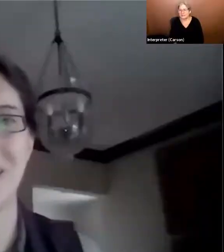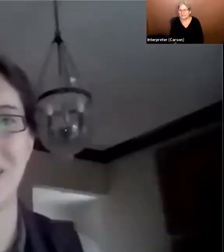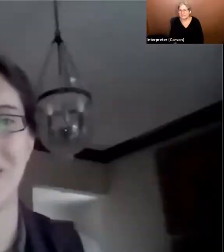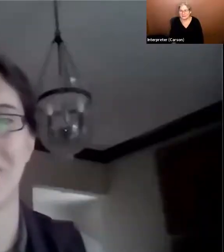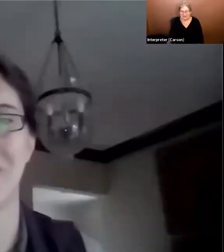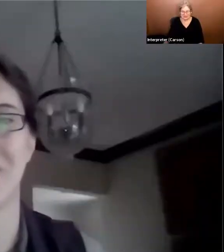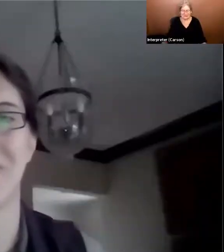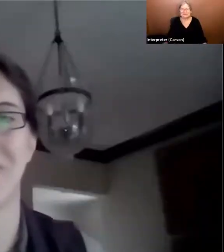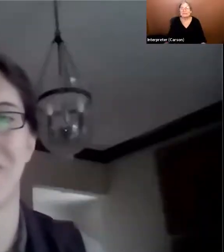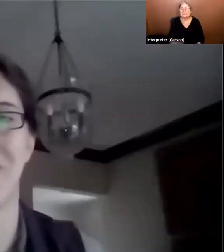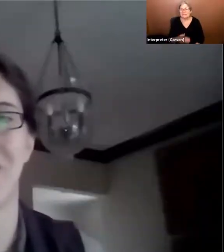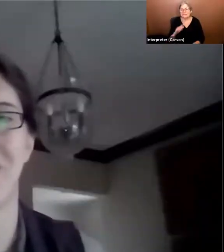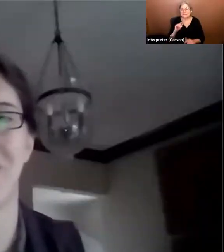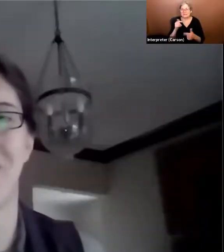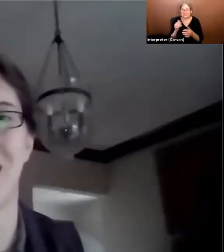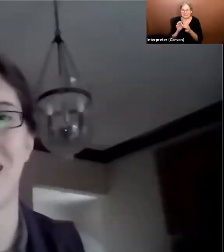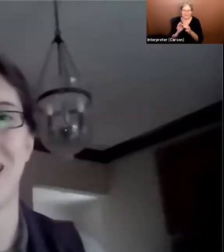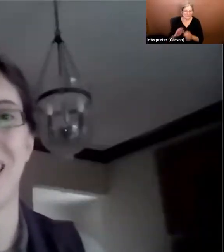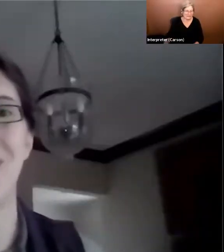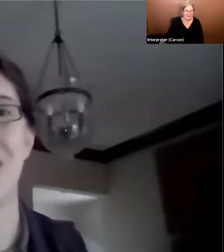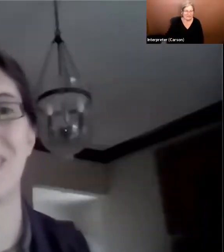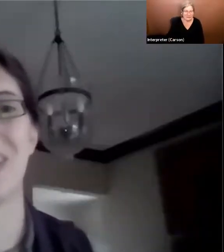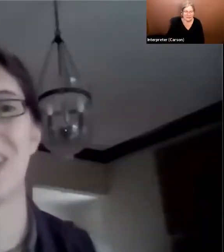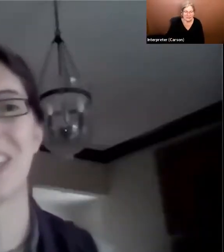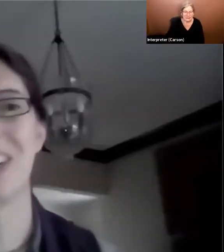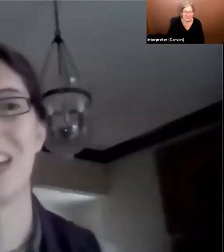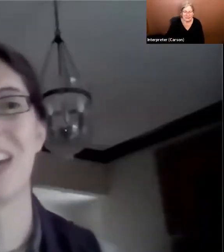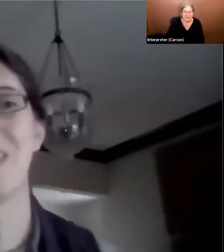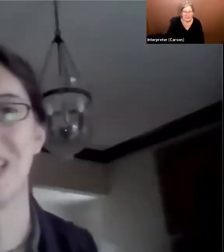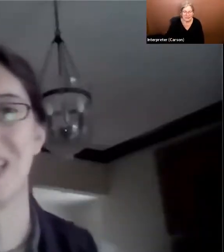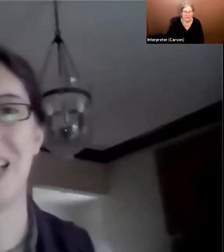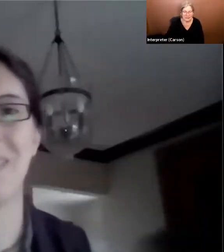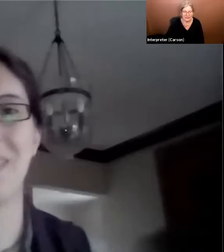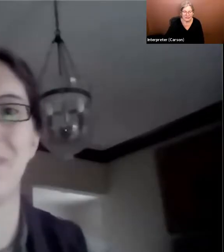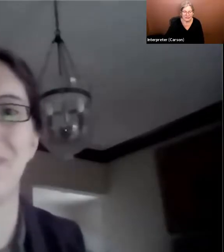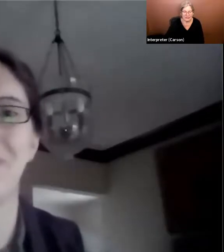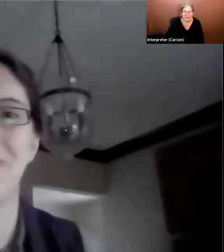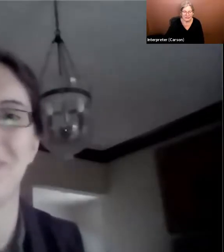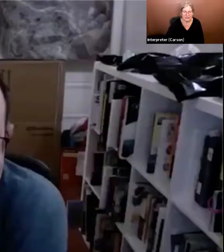Shifrin: Thank you. Gina Gagliano: I'm looking forward to learning a whole lot.